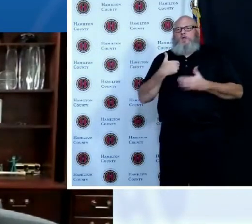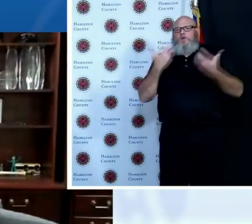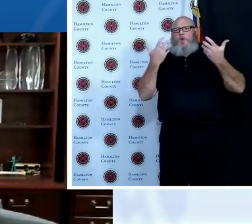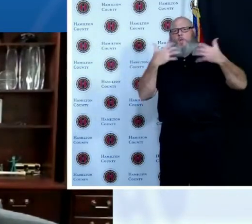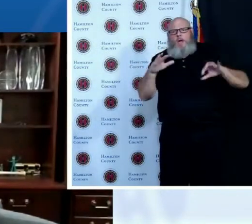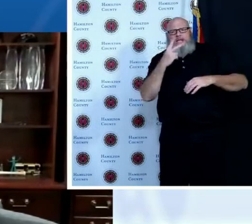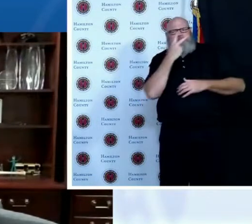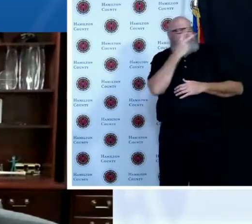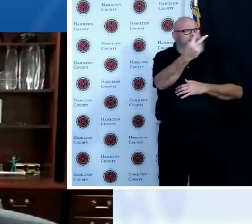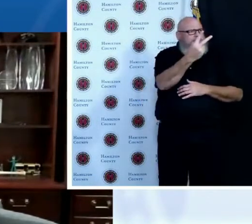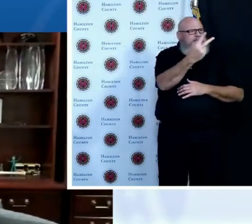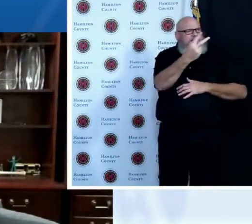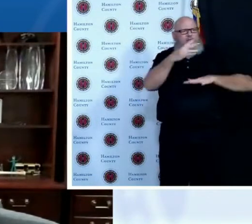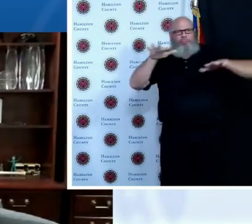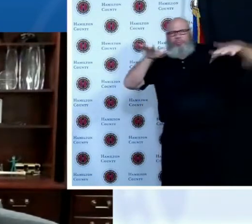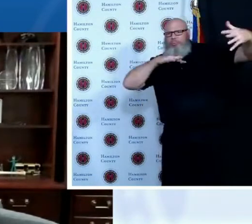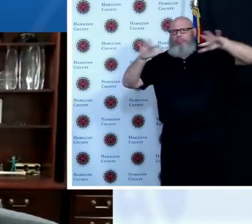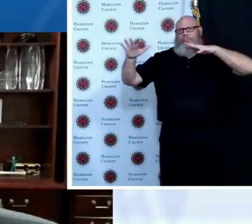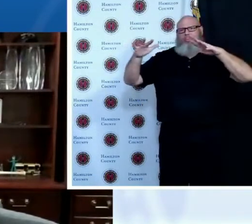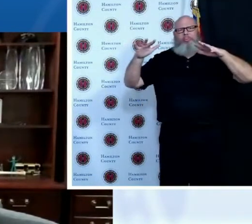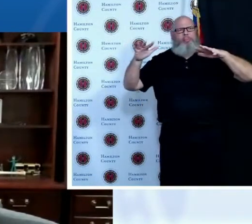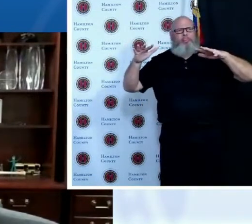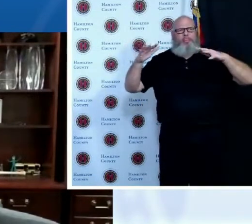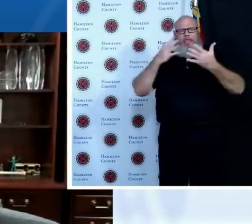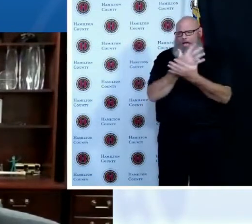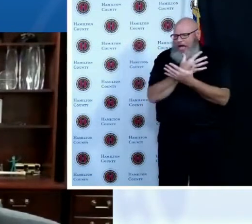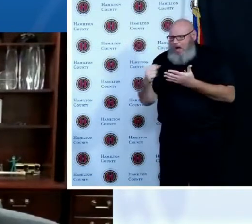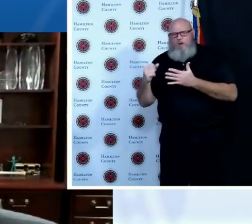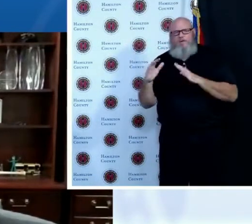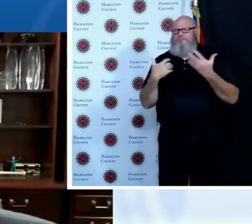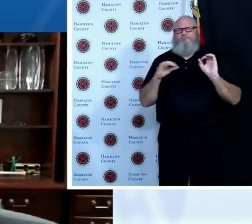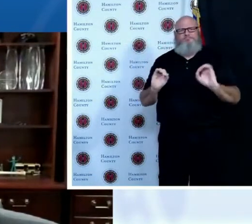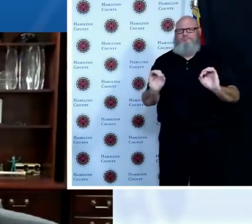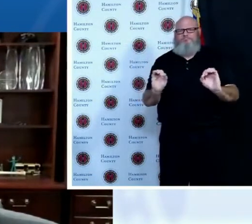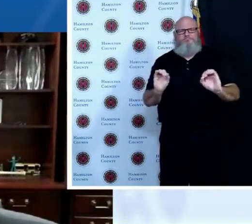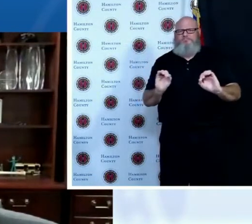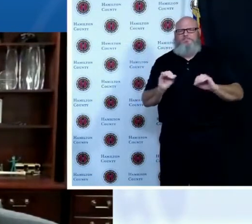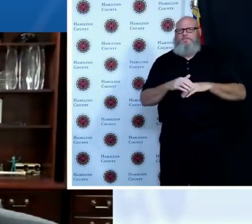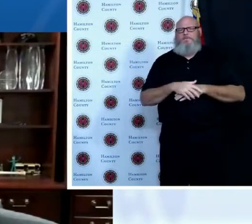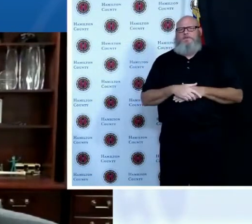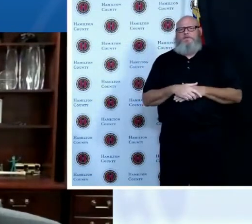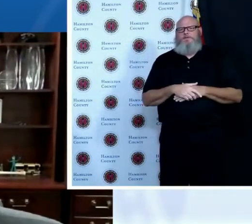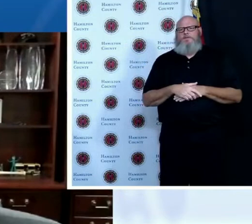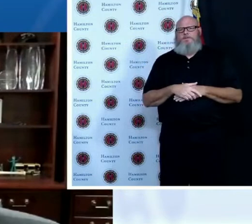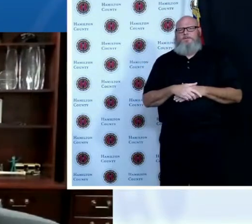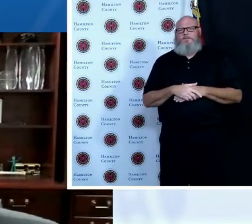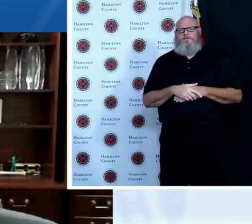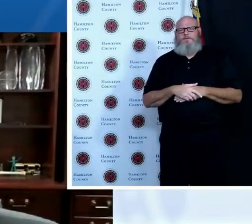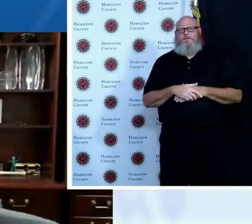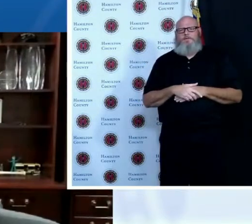go on unused and so I think there really is a lot of concerted effort to maximize the every dose